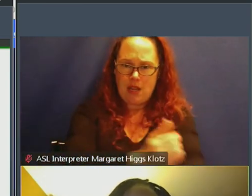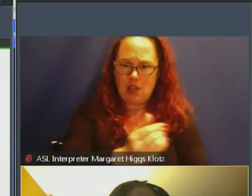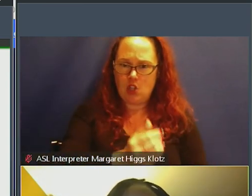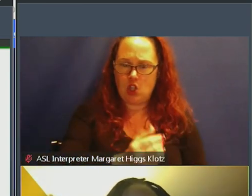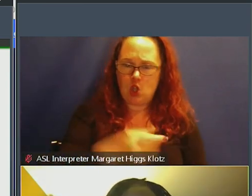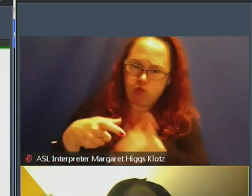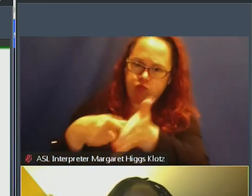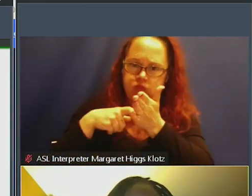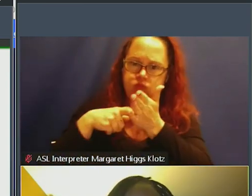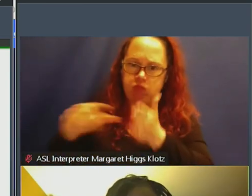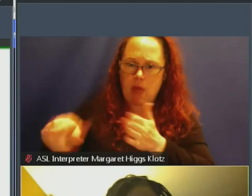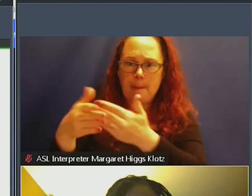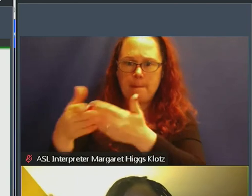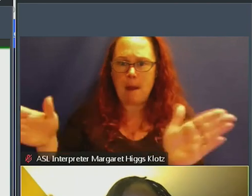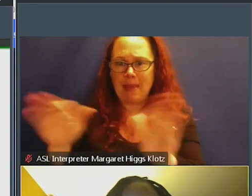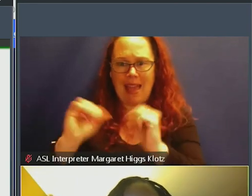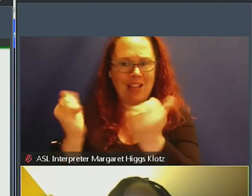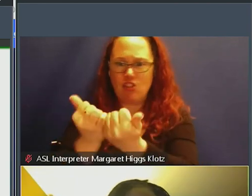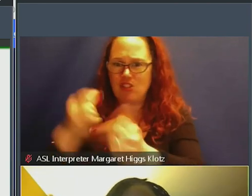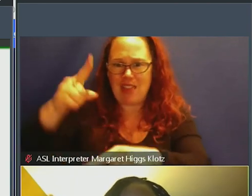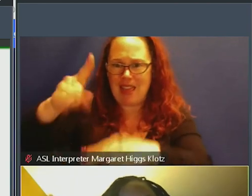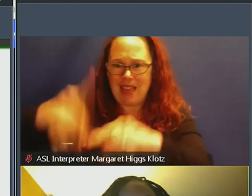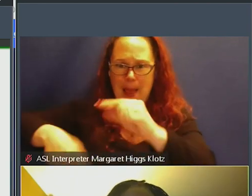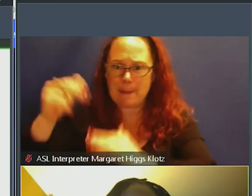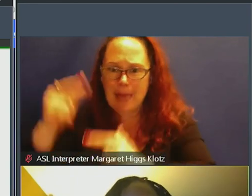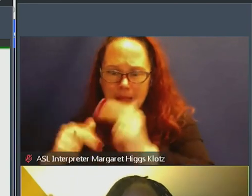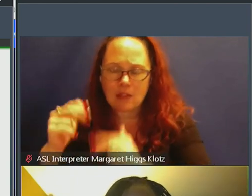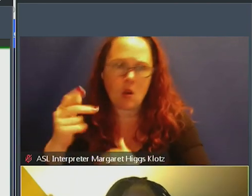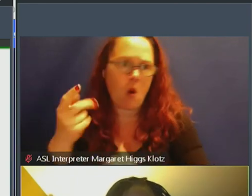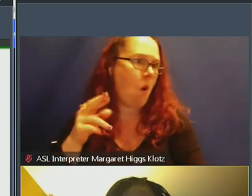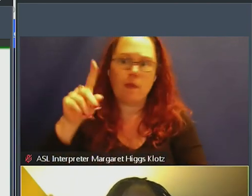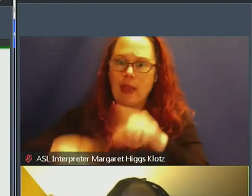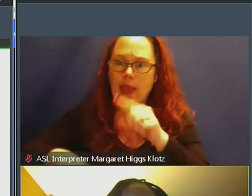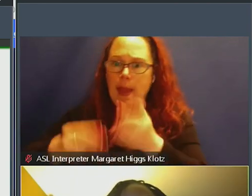they cannot build a building or that they cannot acquire a piece of land.